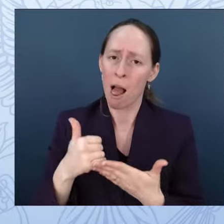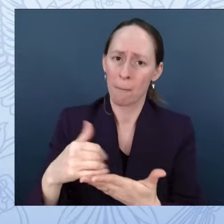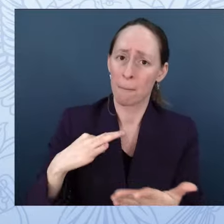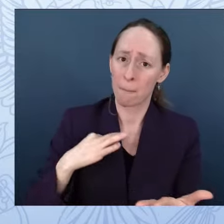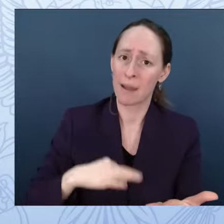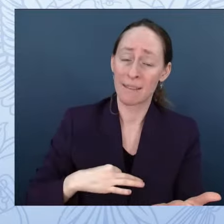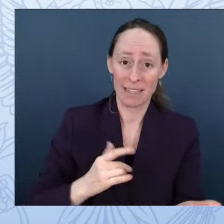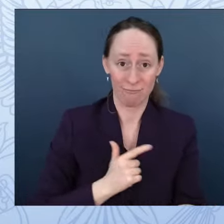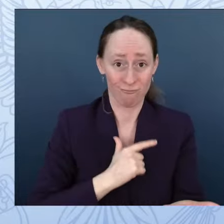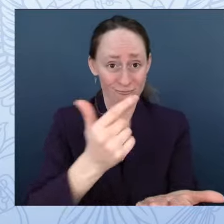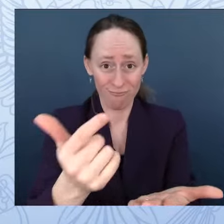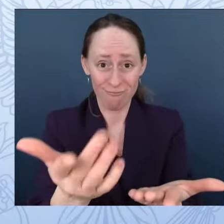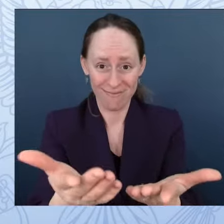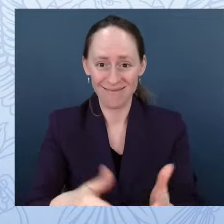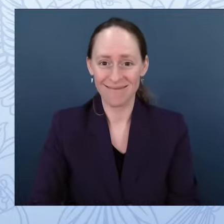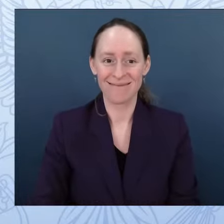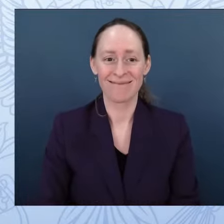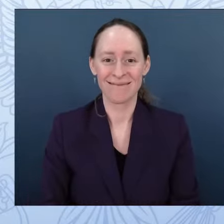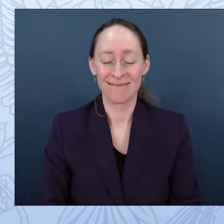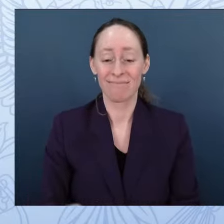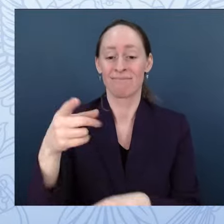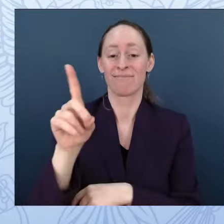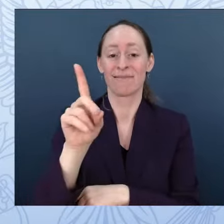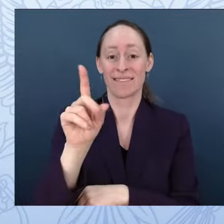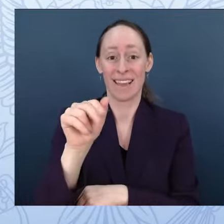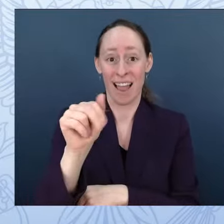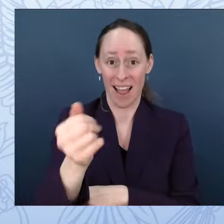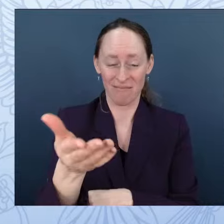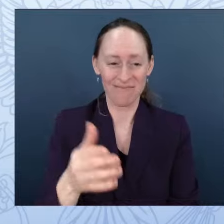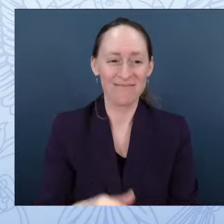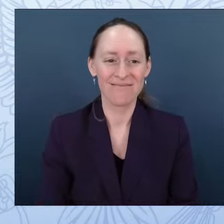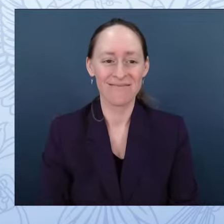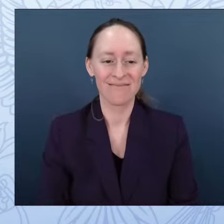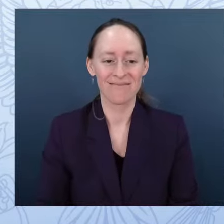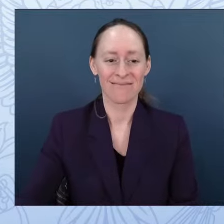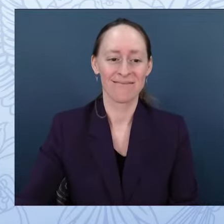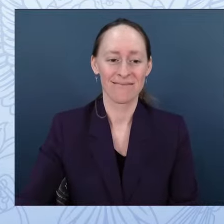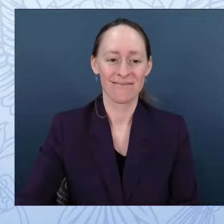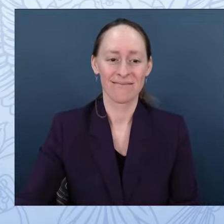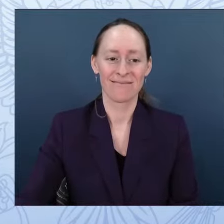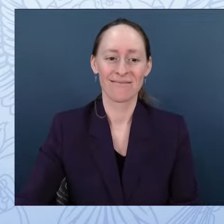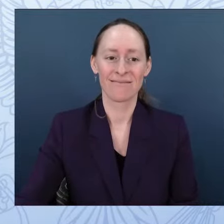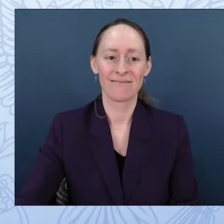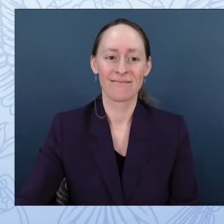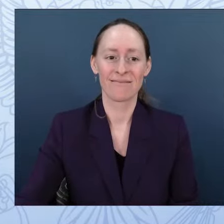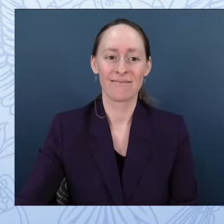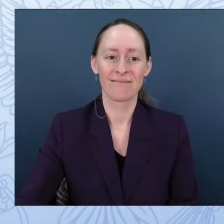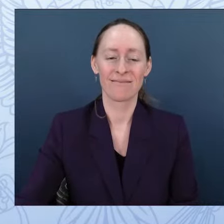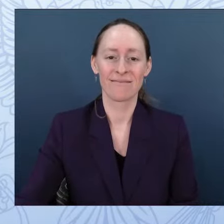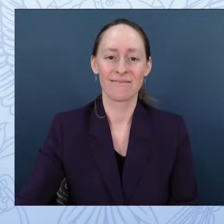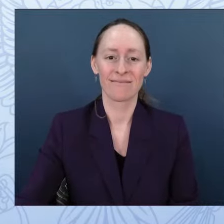deputy assistant to the President for the Cancer Moonshot. And when the President and First Lady reignited the Cancer Moonshot,